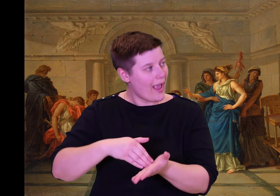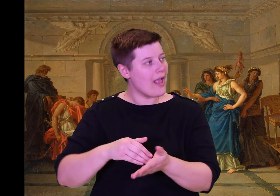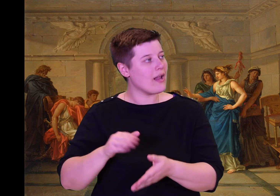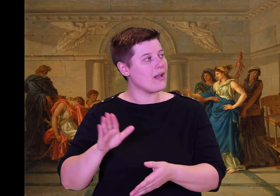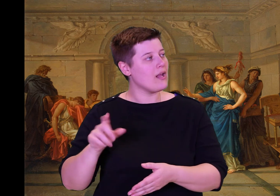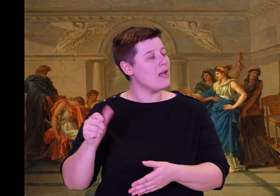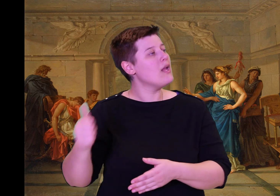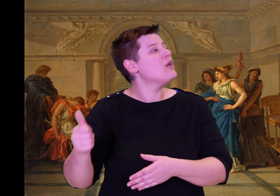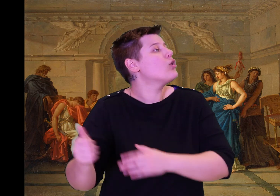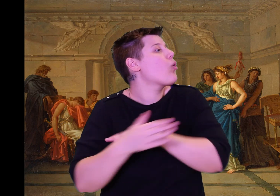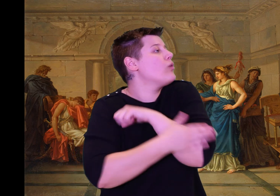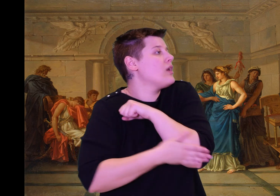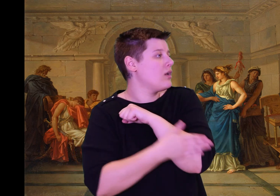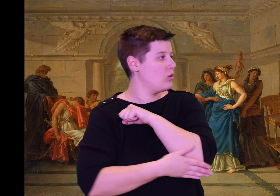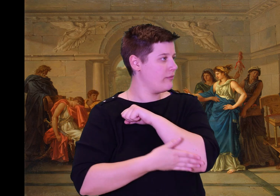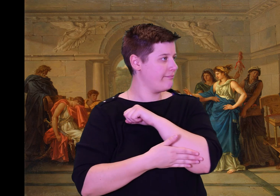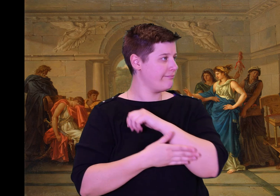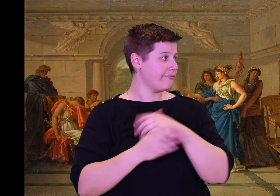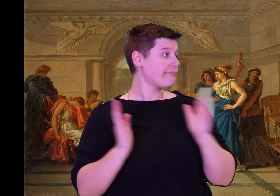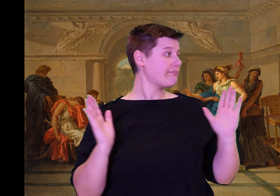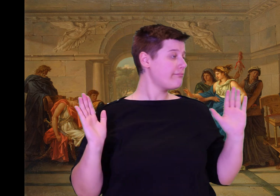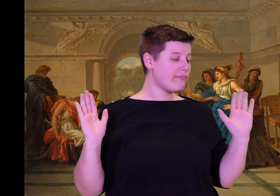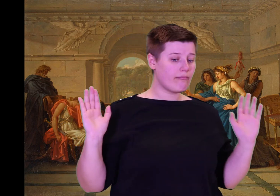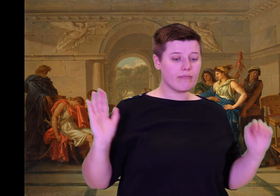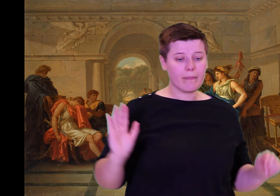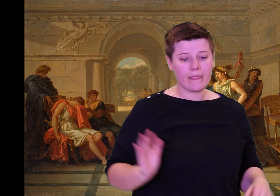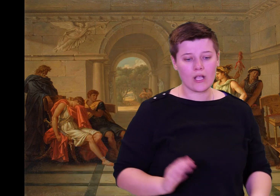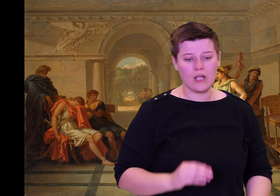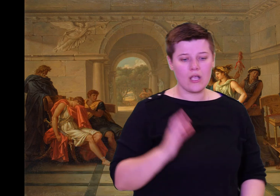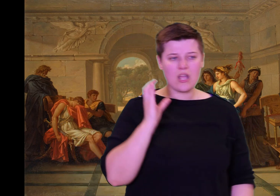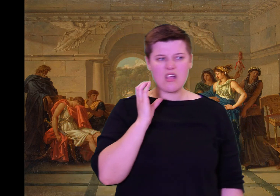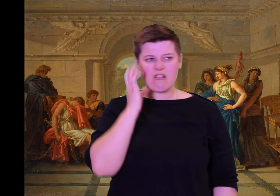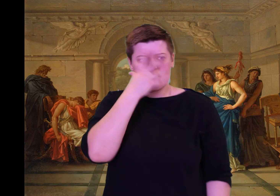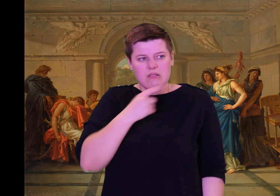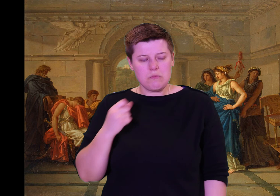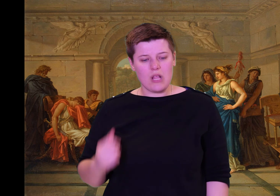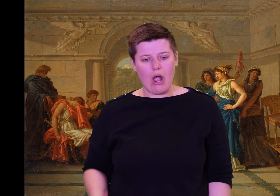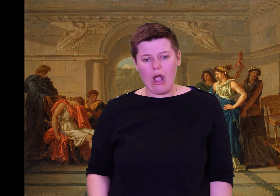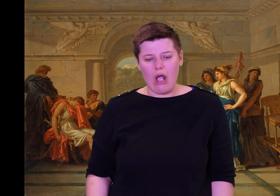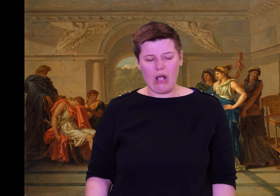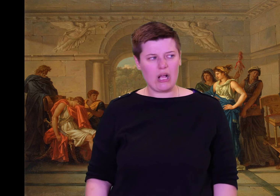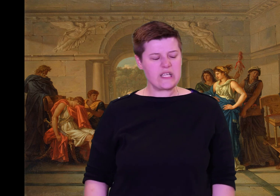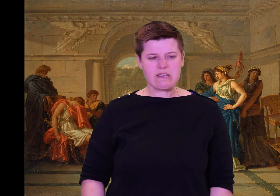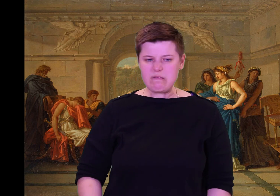So now, you male gods are upset with me for living with a man. A man I saved!